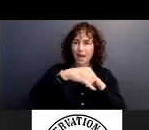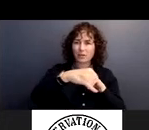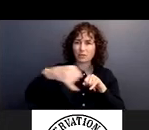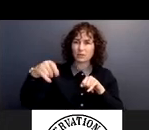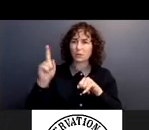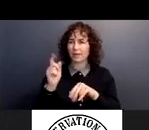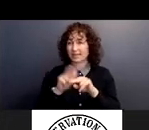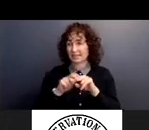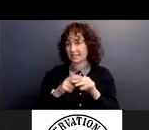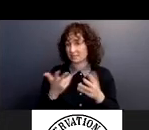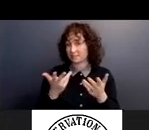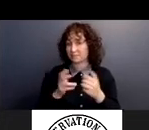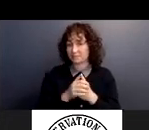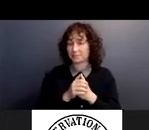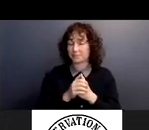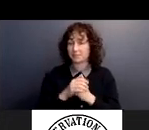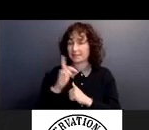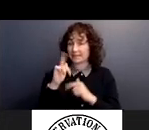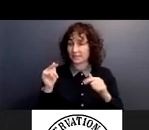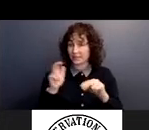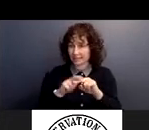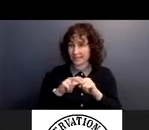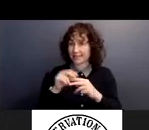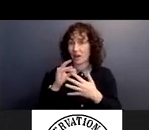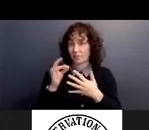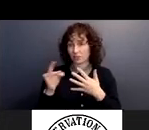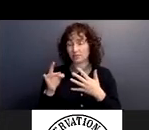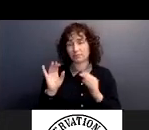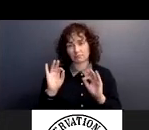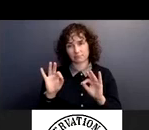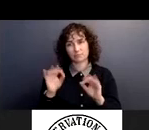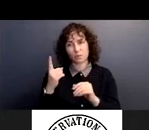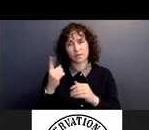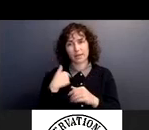So different seating options And arrangements is definitely one that I use quite a bit.